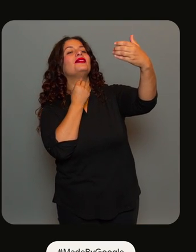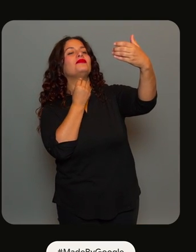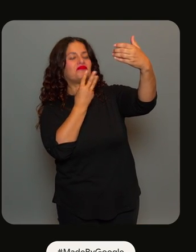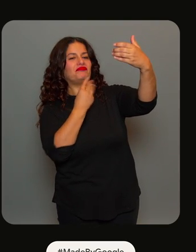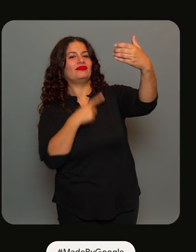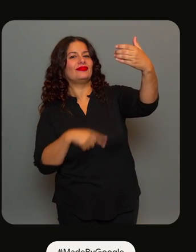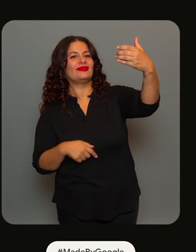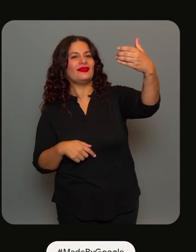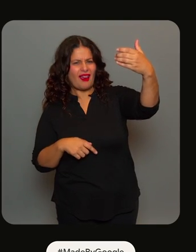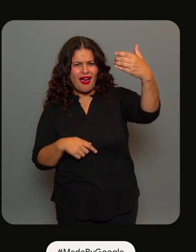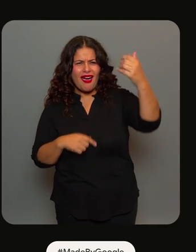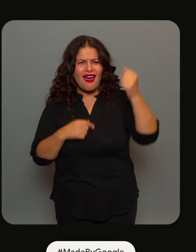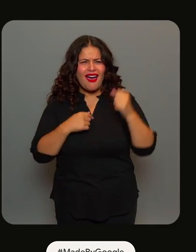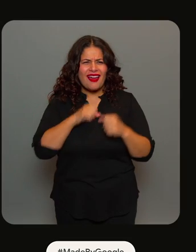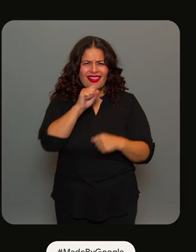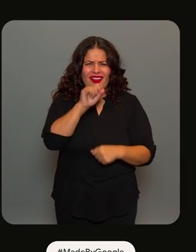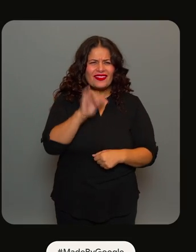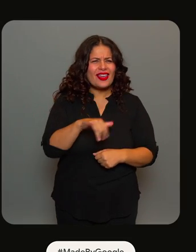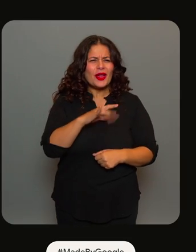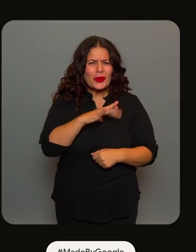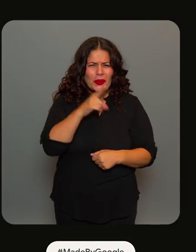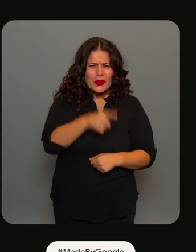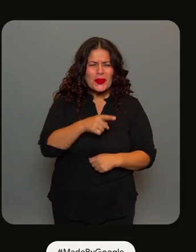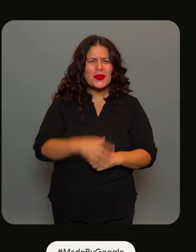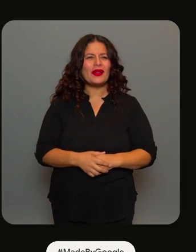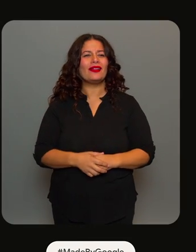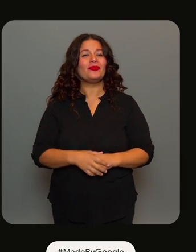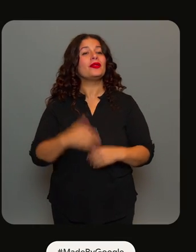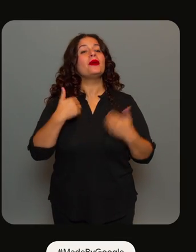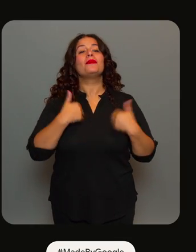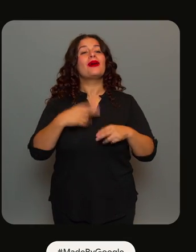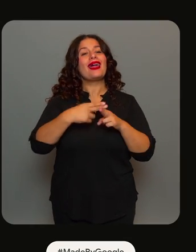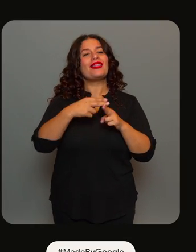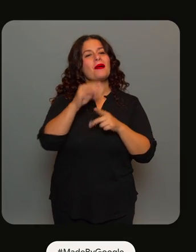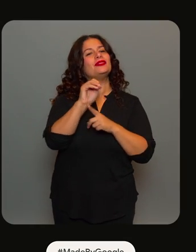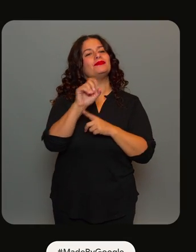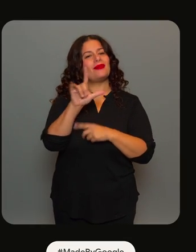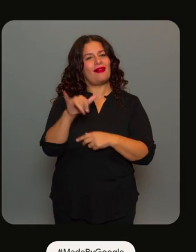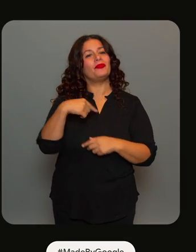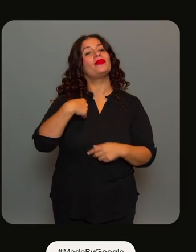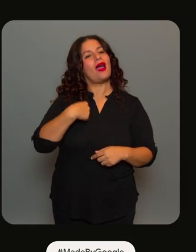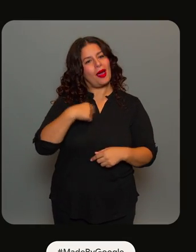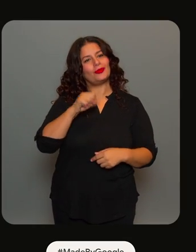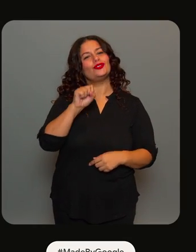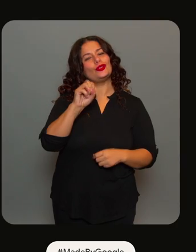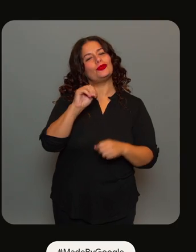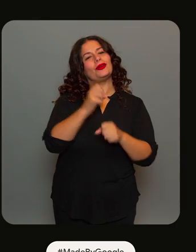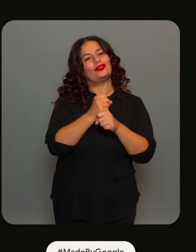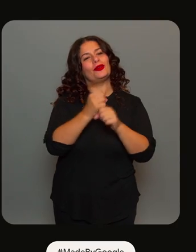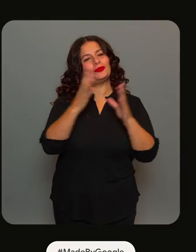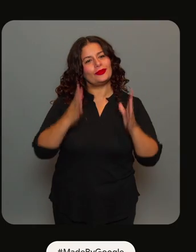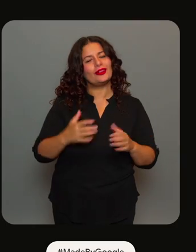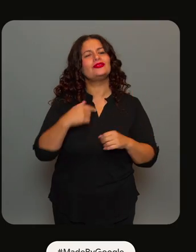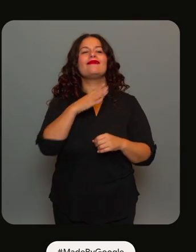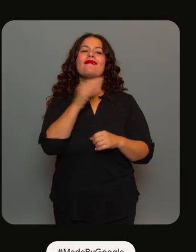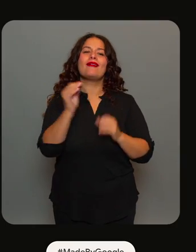I want to get my light. One face. Photo taken. Selfie. One face. This is so cool.